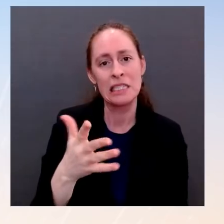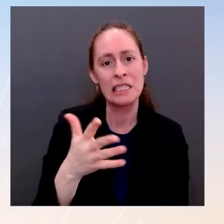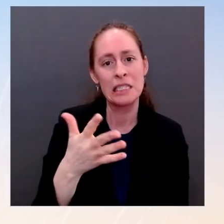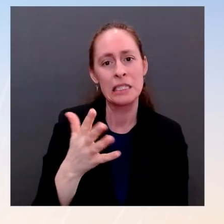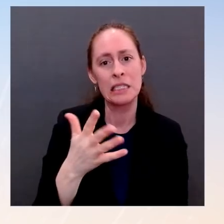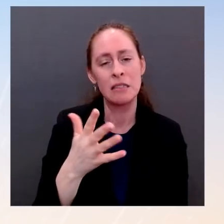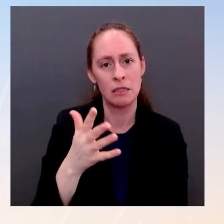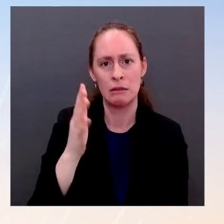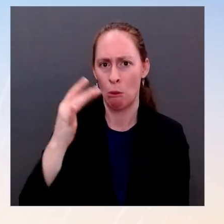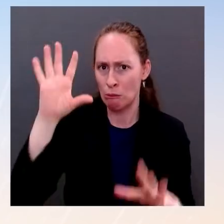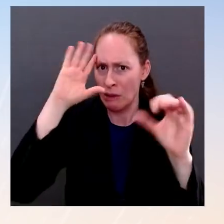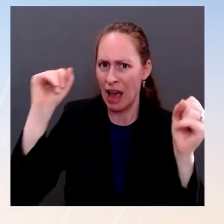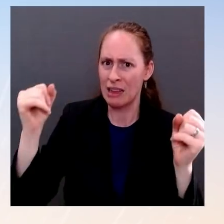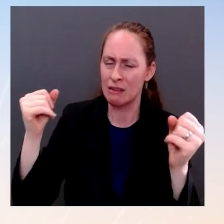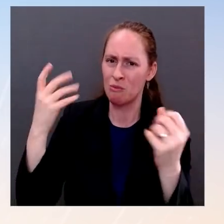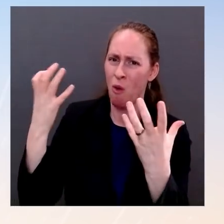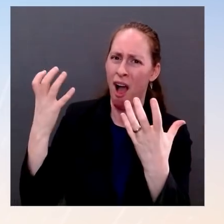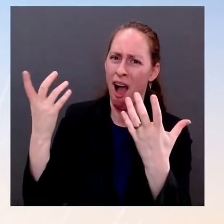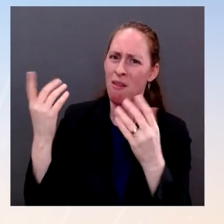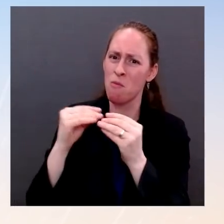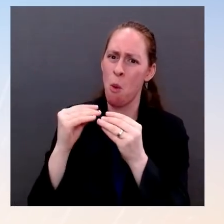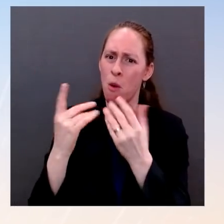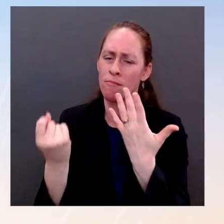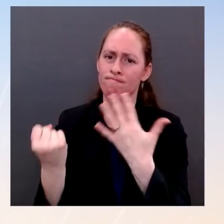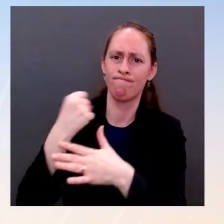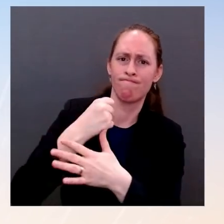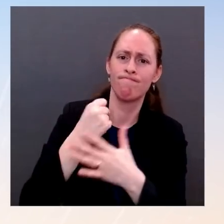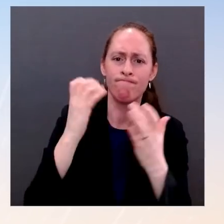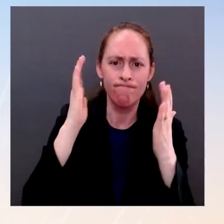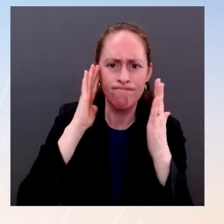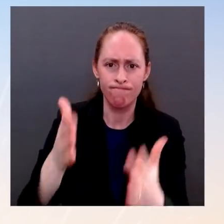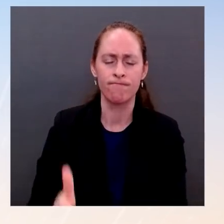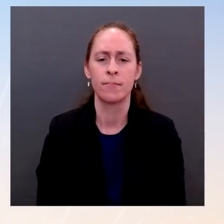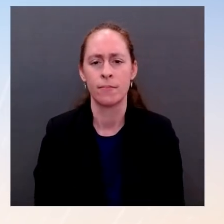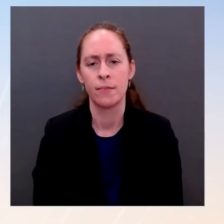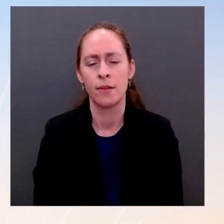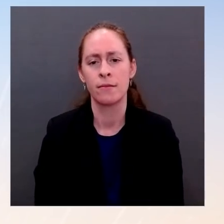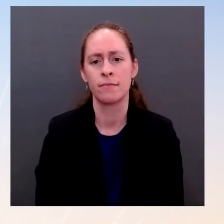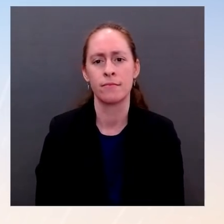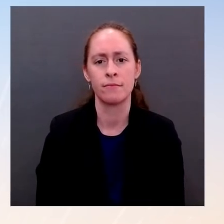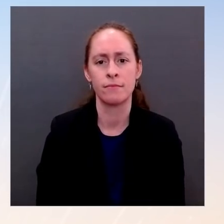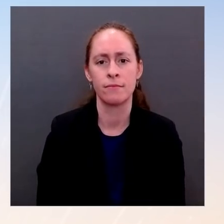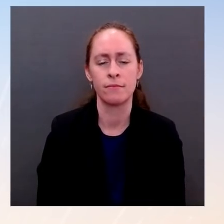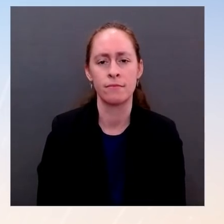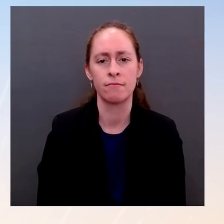whether they are new authorities, the President's executive order, working closely with the private sector in unprecedented ways.